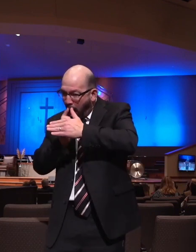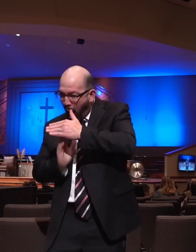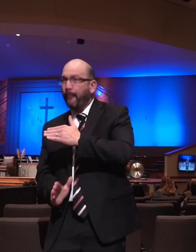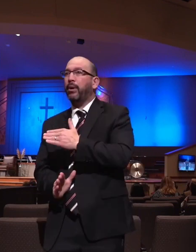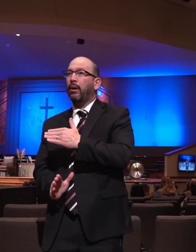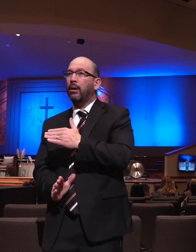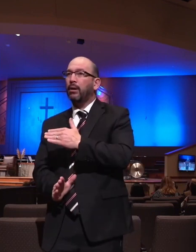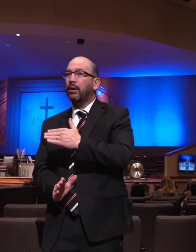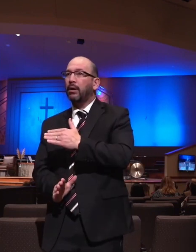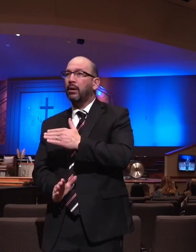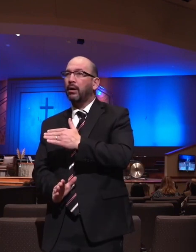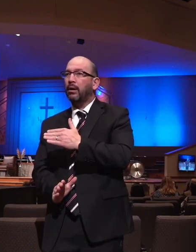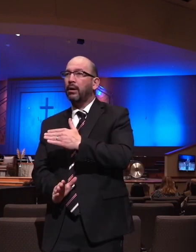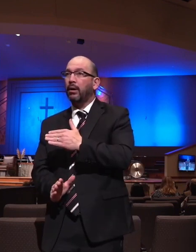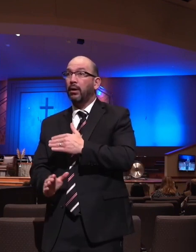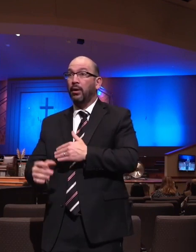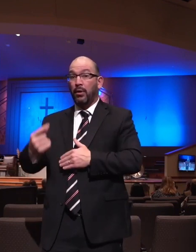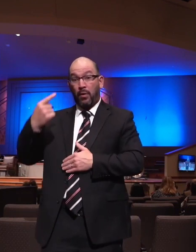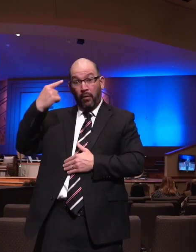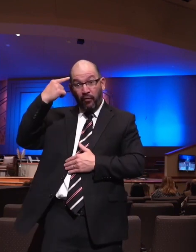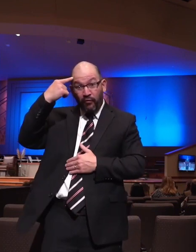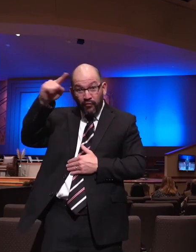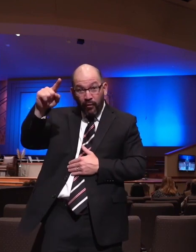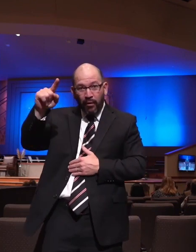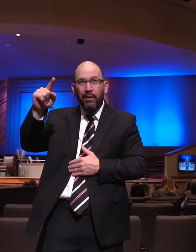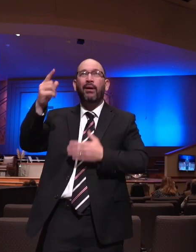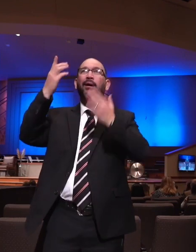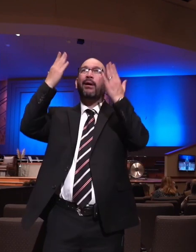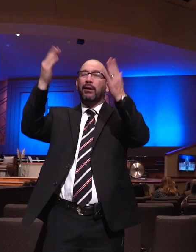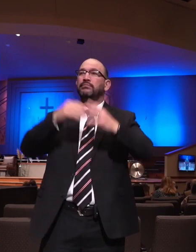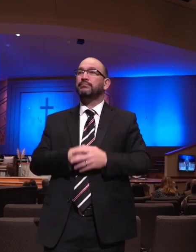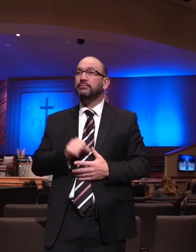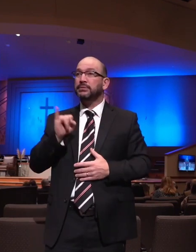be wide open but if you do have a leadership position you